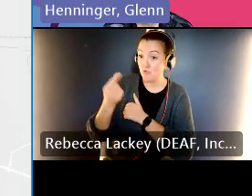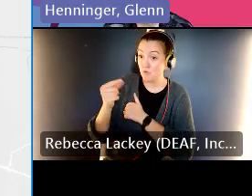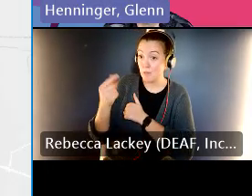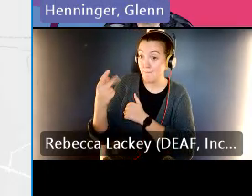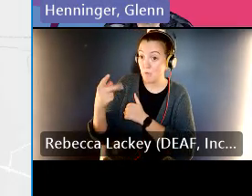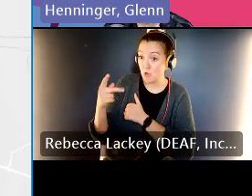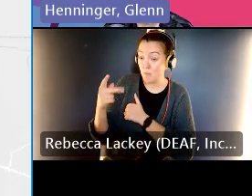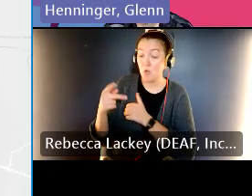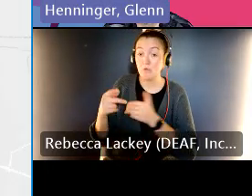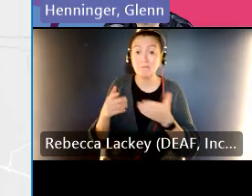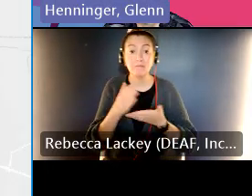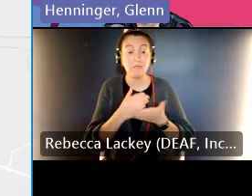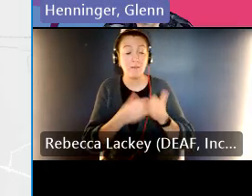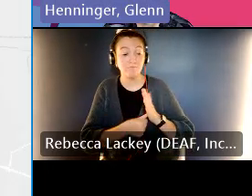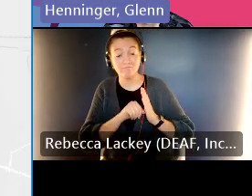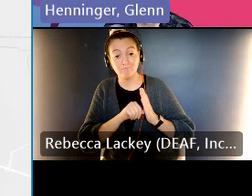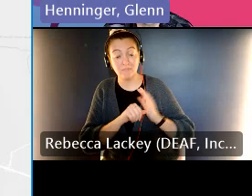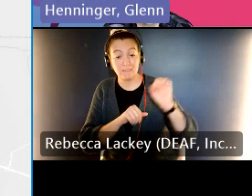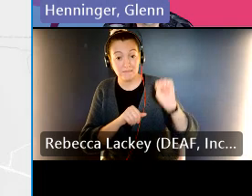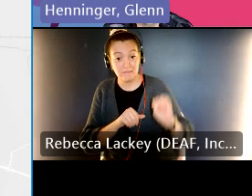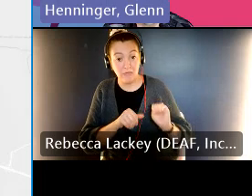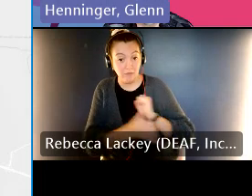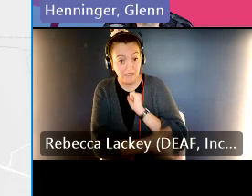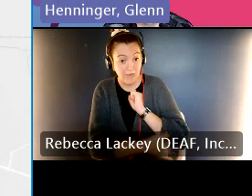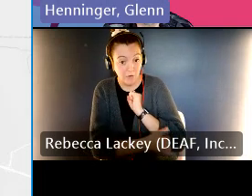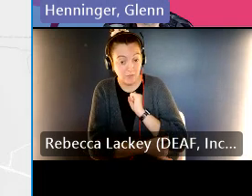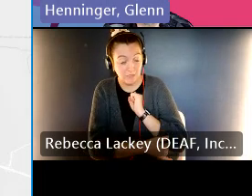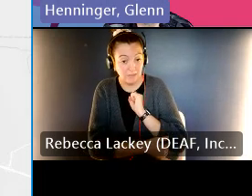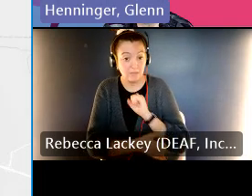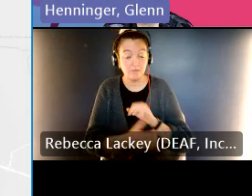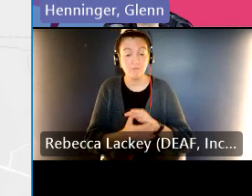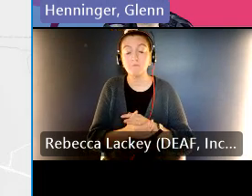There's roads that are highlighted in South county and at this particular